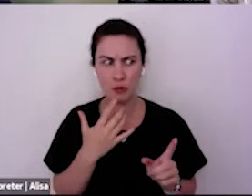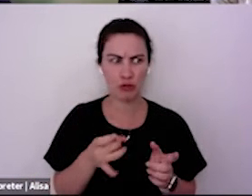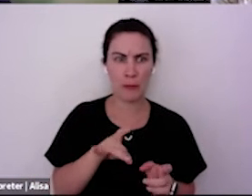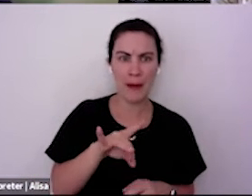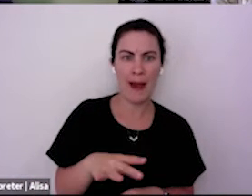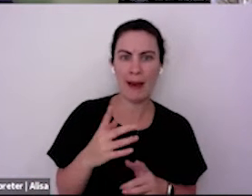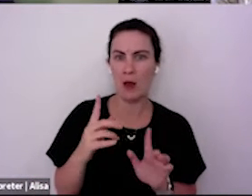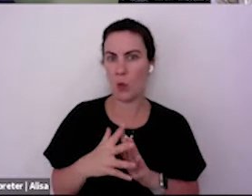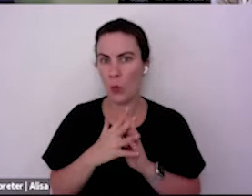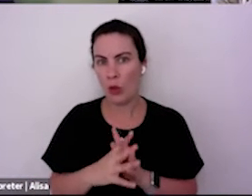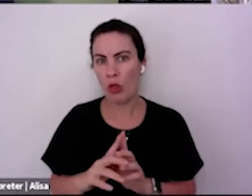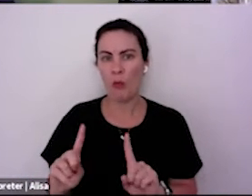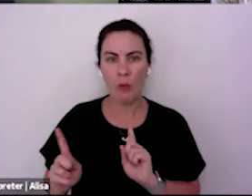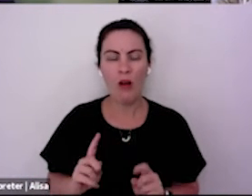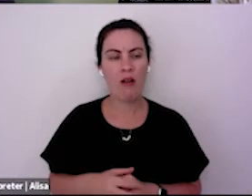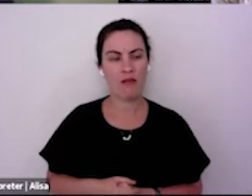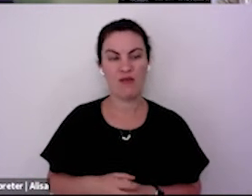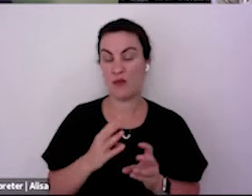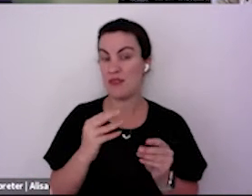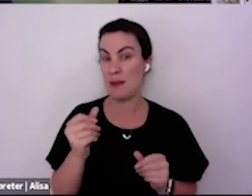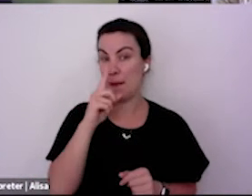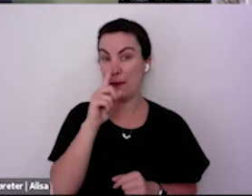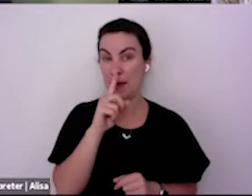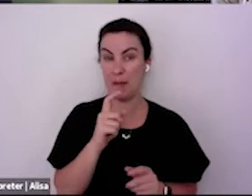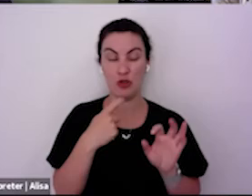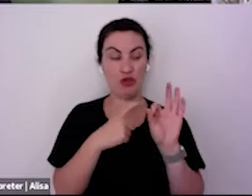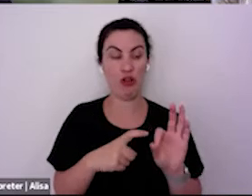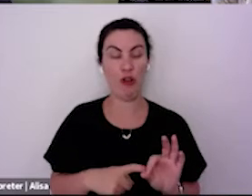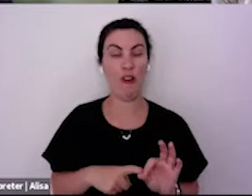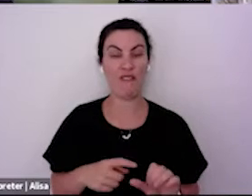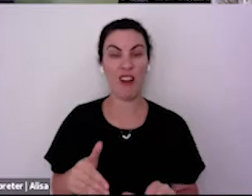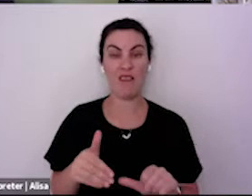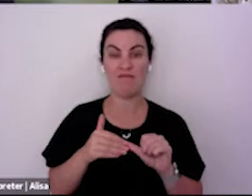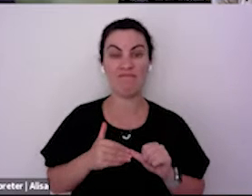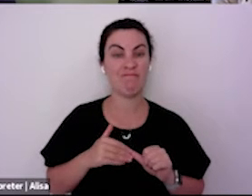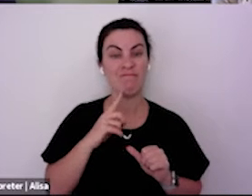Here a couple of our respondents say I recently moved to Victoria and I used to be a subscriber